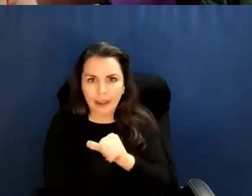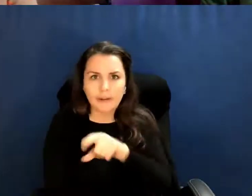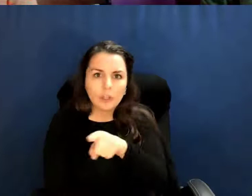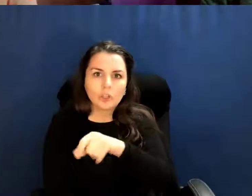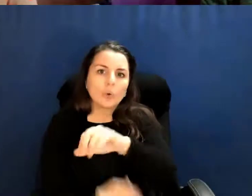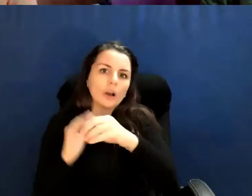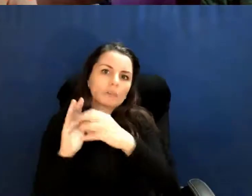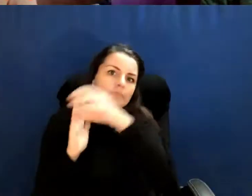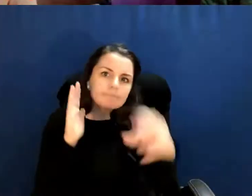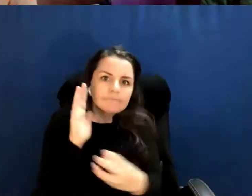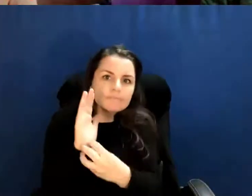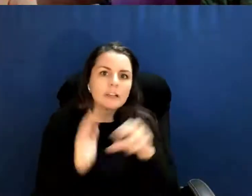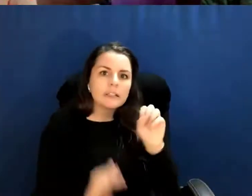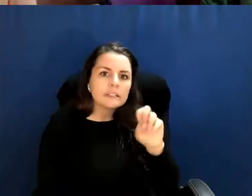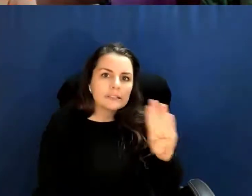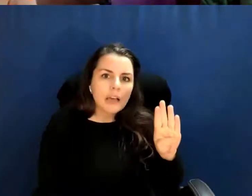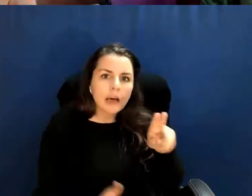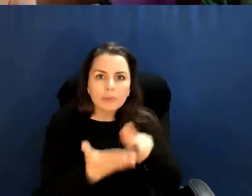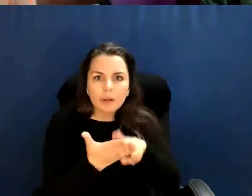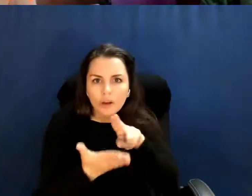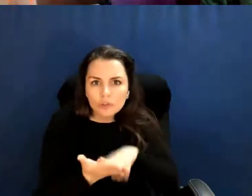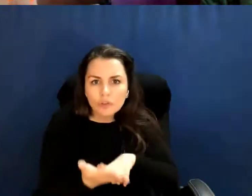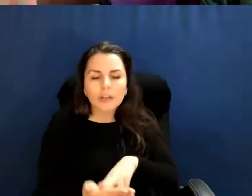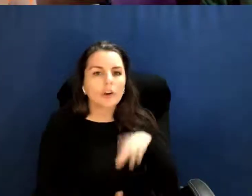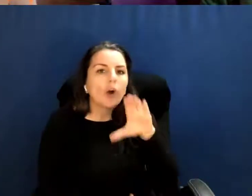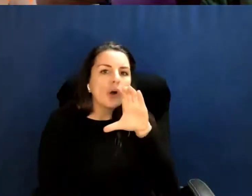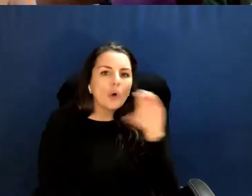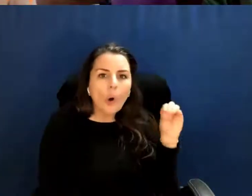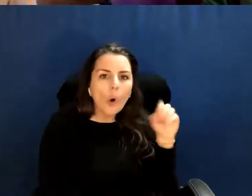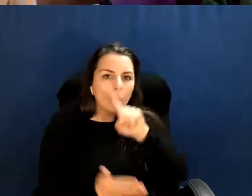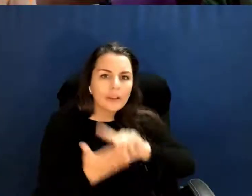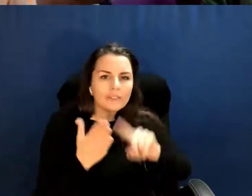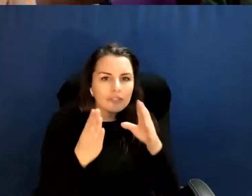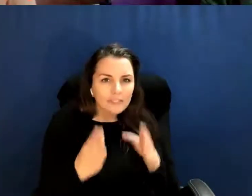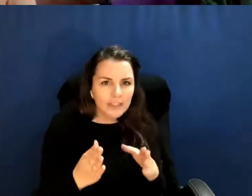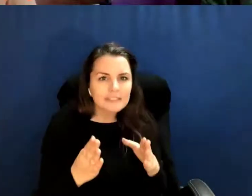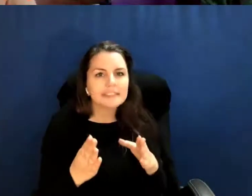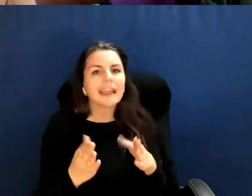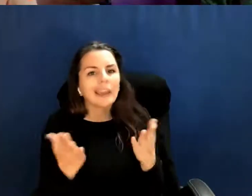a subcontract or a coinvestigator or something. Sheri Cummins: Or investigator. yeah. Lisa Chadwick: And that does not .. .